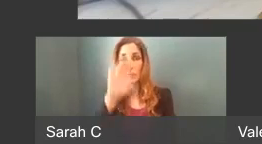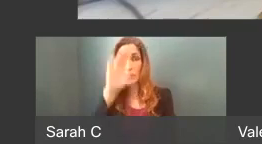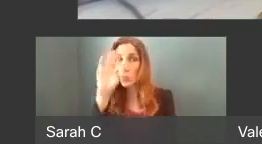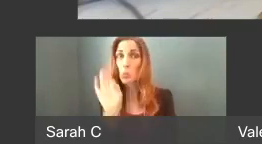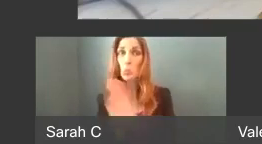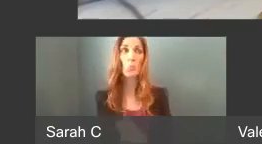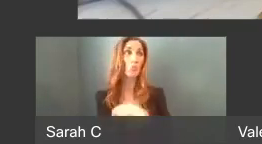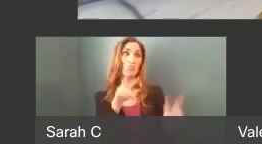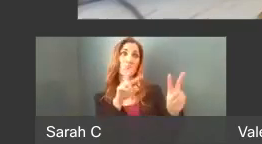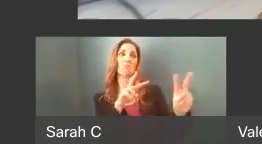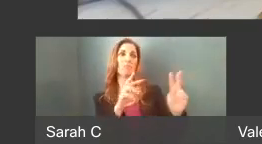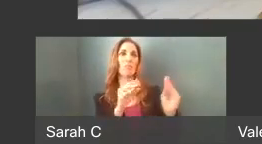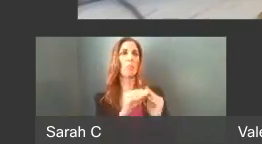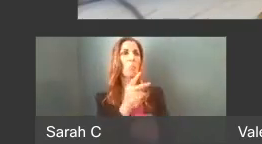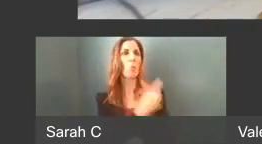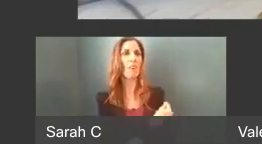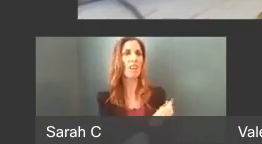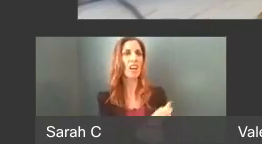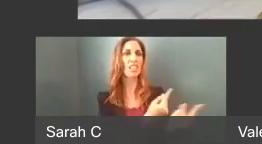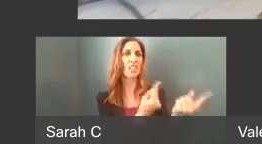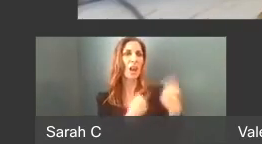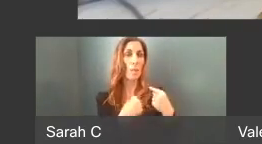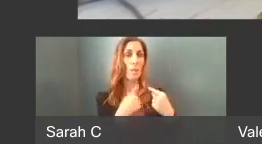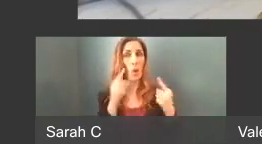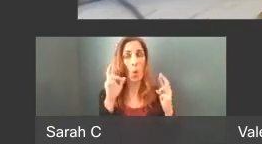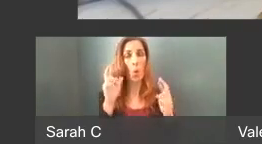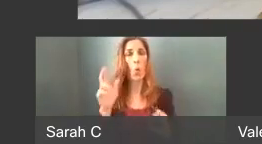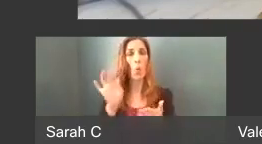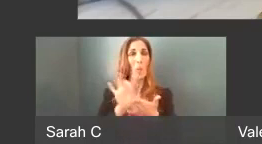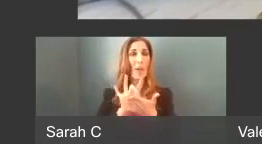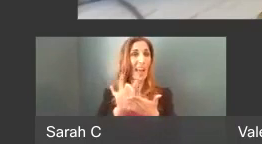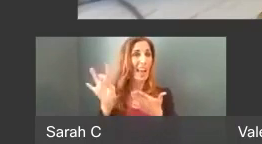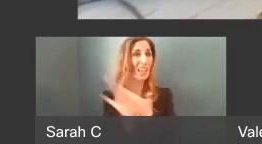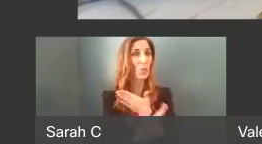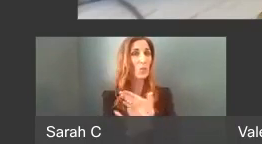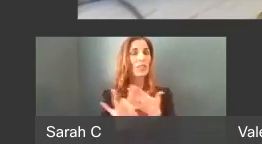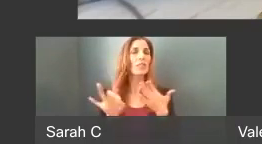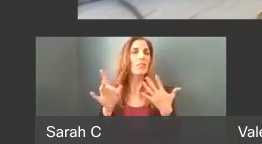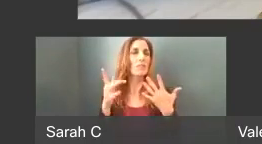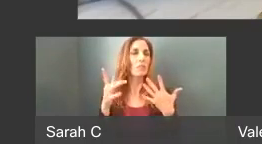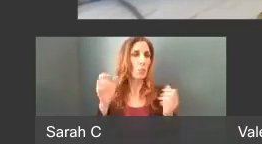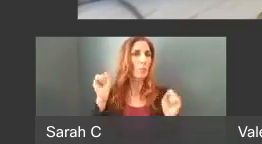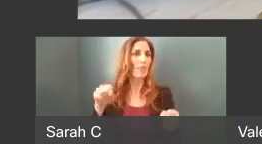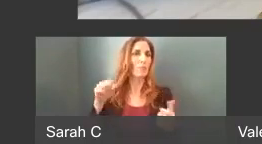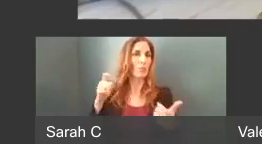that eight weeks from now we have been able to dramatically increase the number of people who are